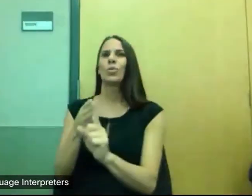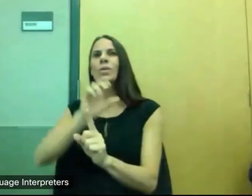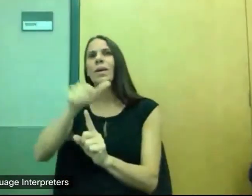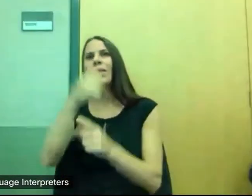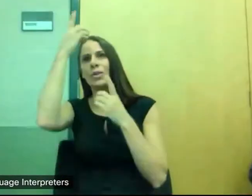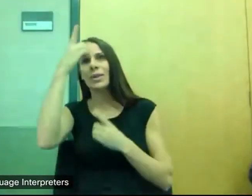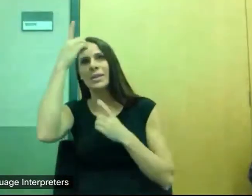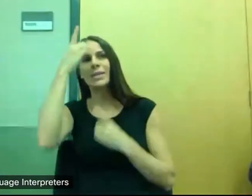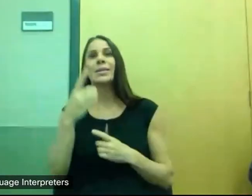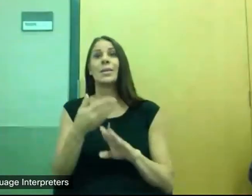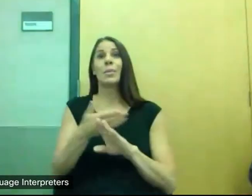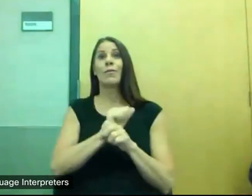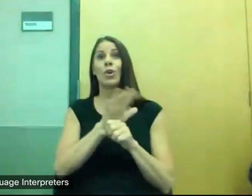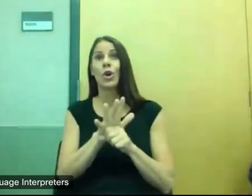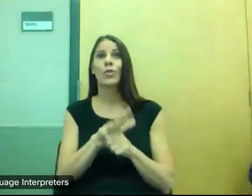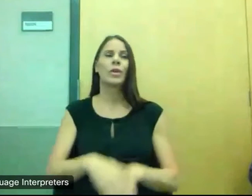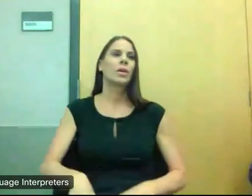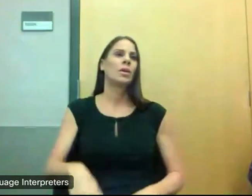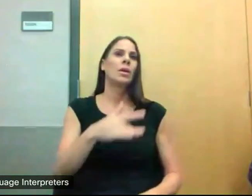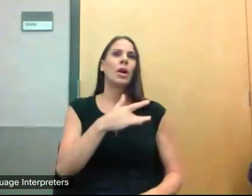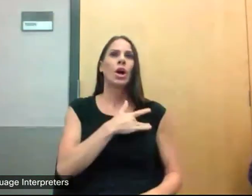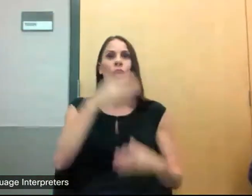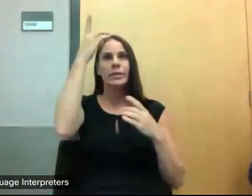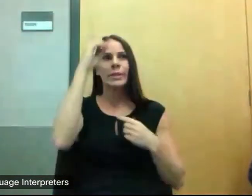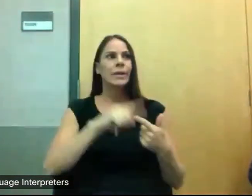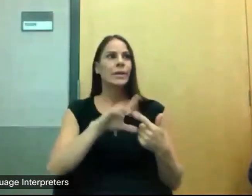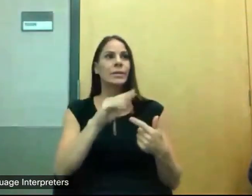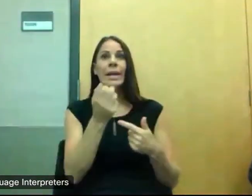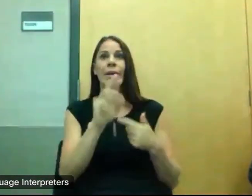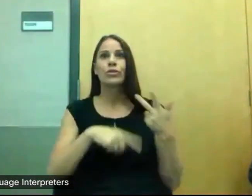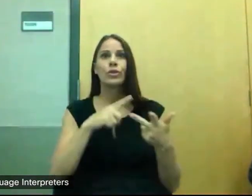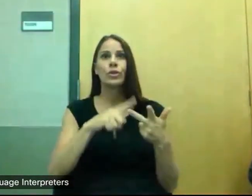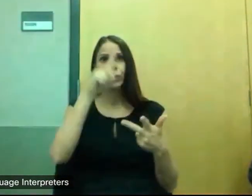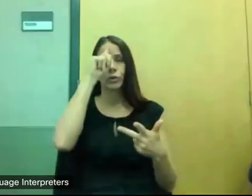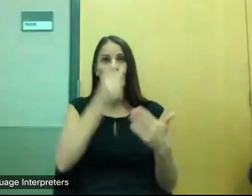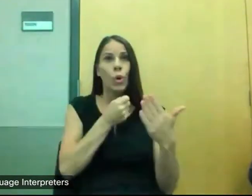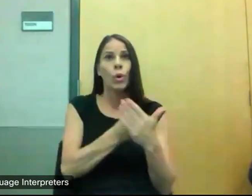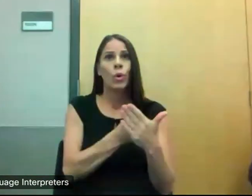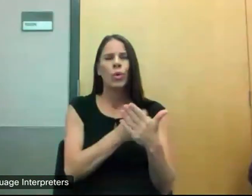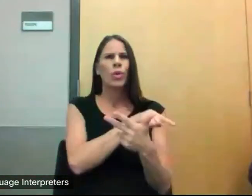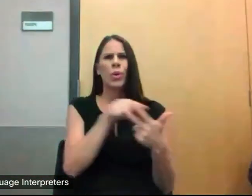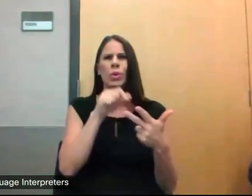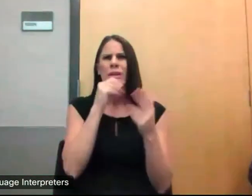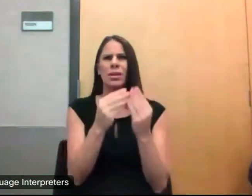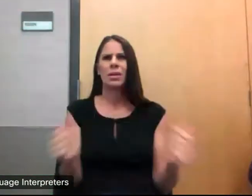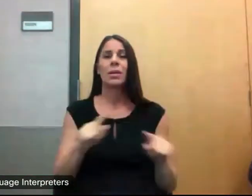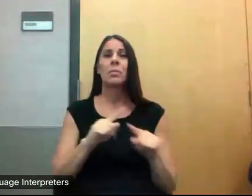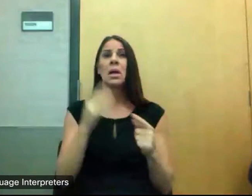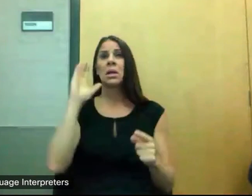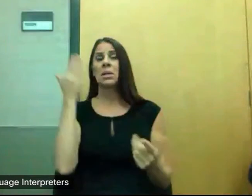stroke, I could go on and on. They didn't go away. But it seems like we could leverage these new partnerships and leveraged what we've